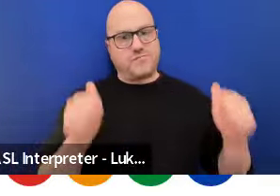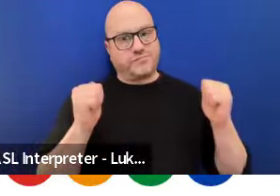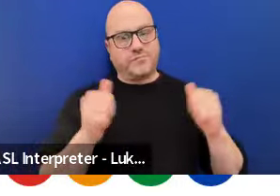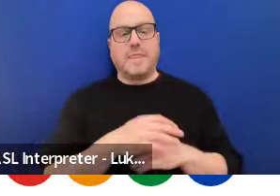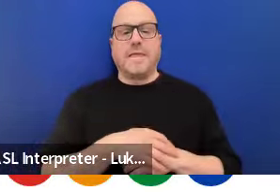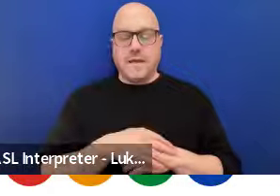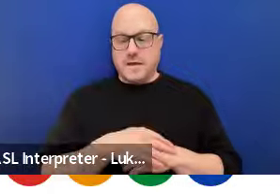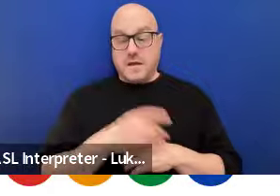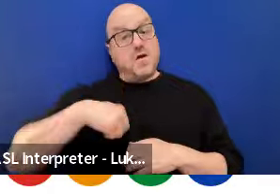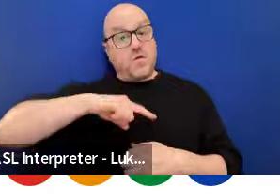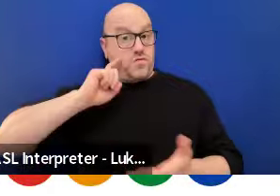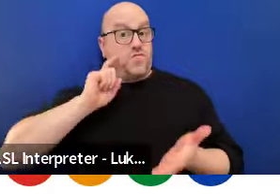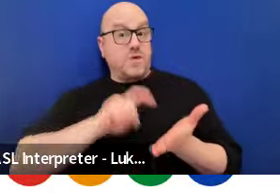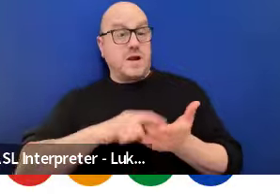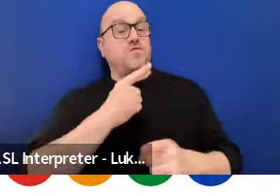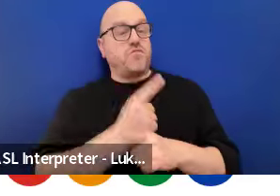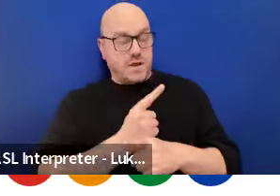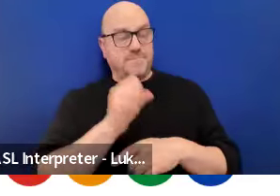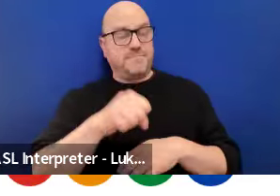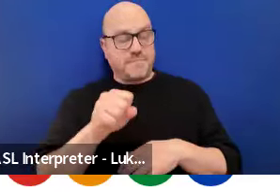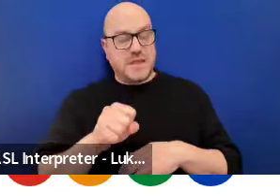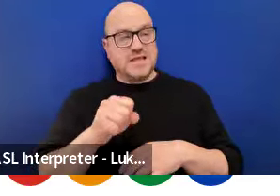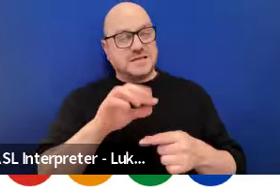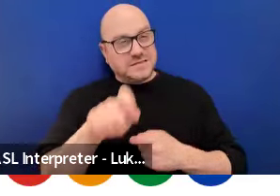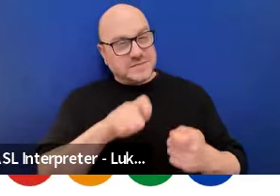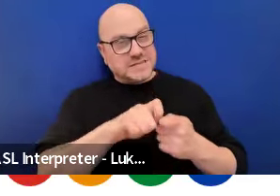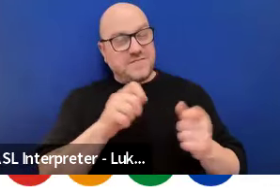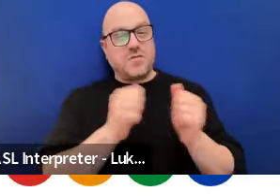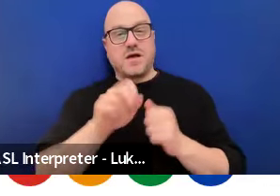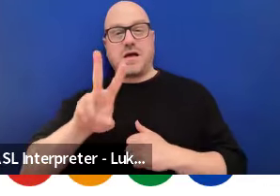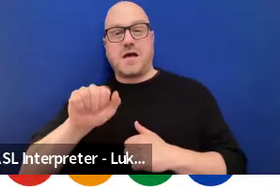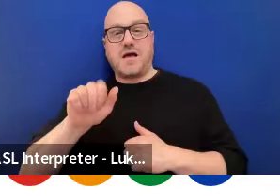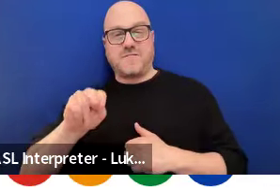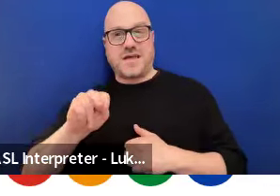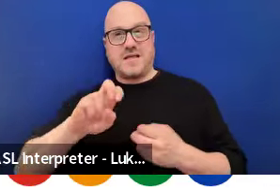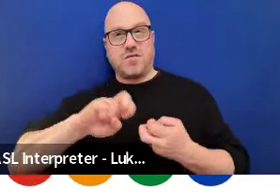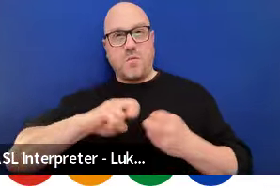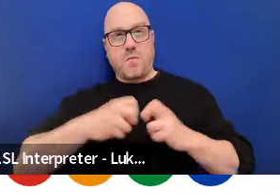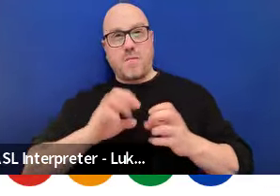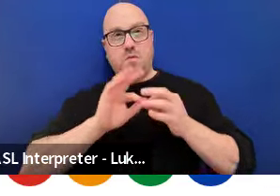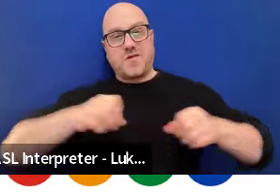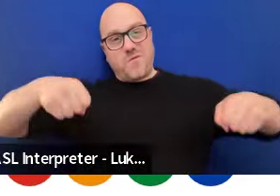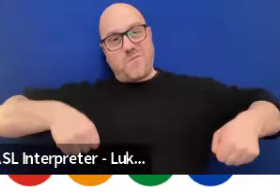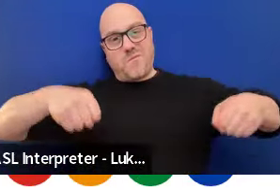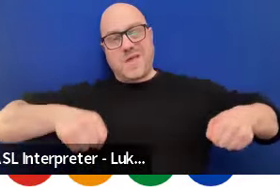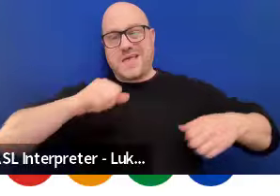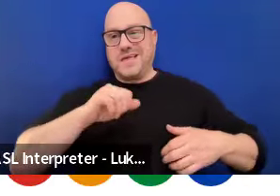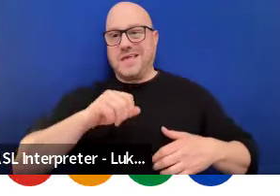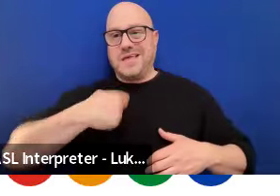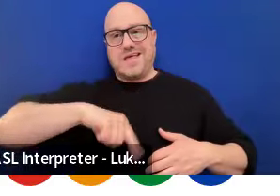ANY CUSTOMER TRANSPORTATION. WE DO RECOGNIZE I THINK IN THE